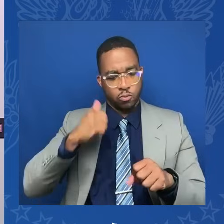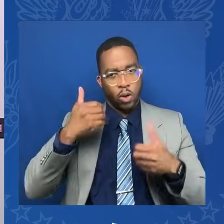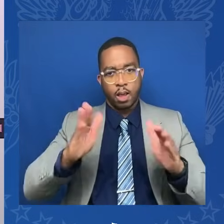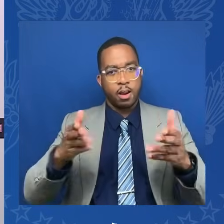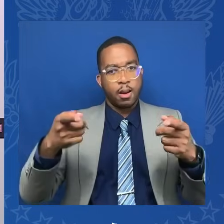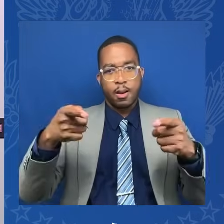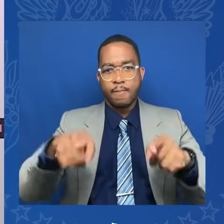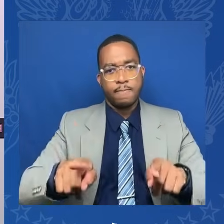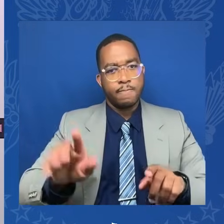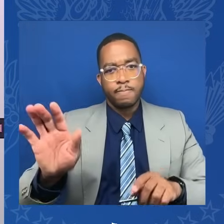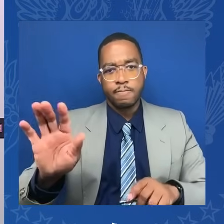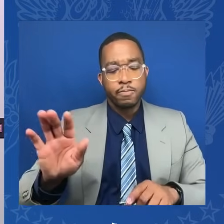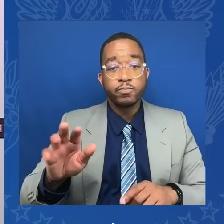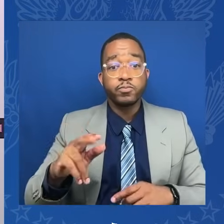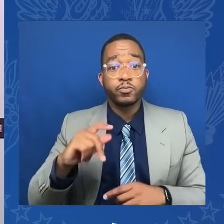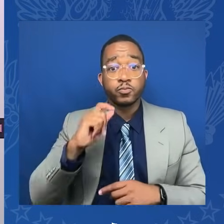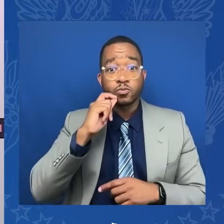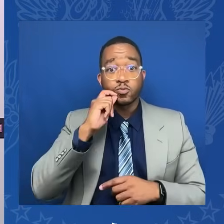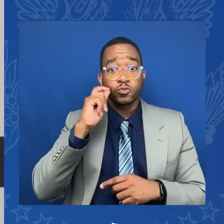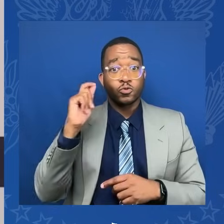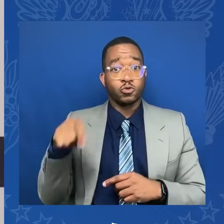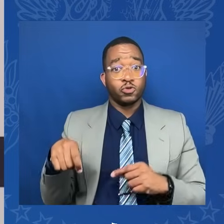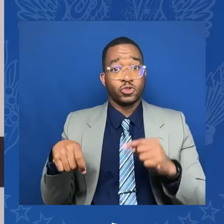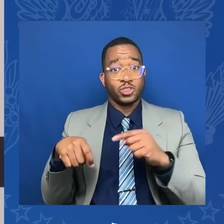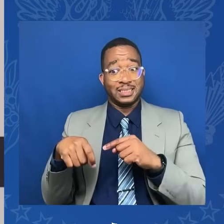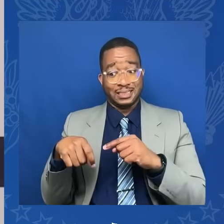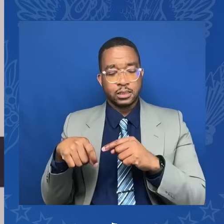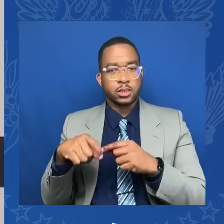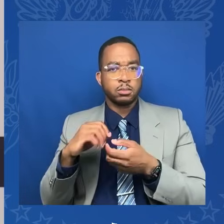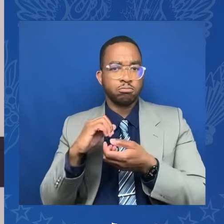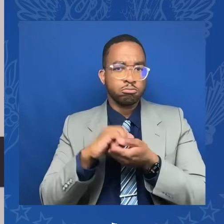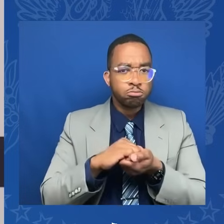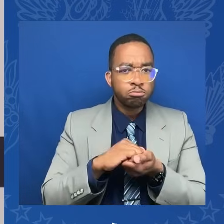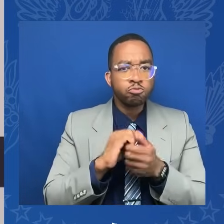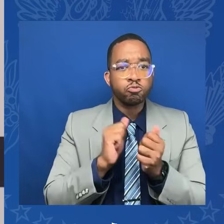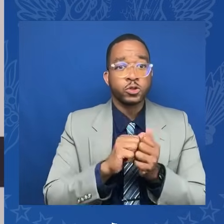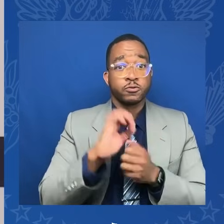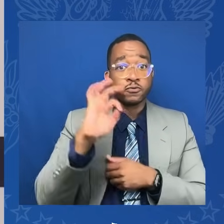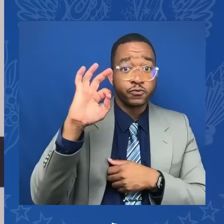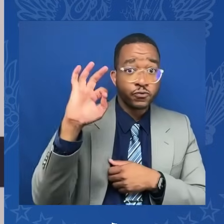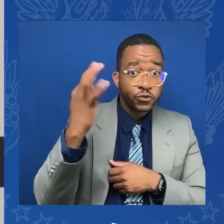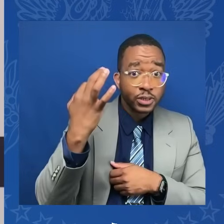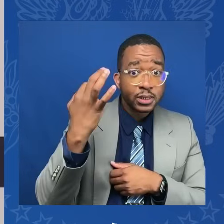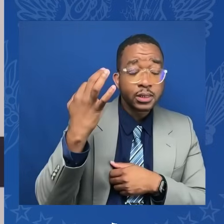We're standing with our allies. And we're standing with France. We will not -- we will not -- say it again -- walk away.